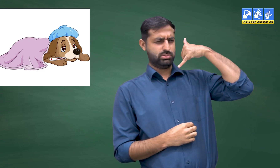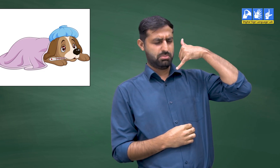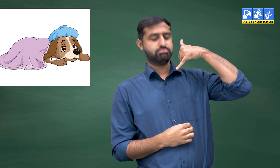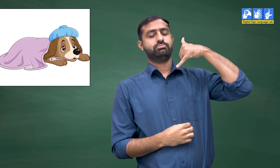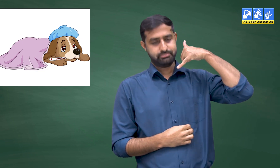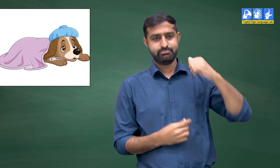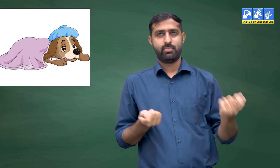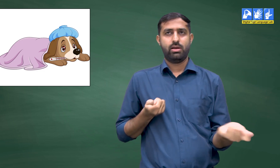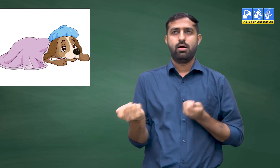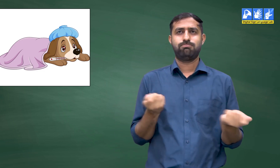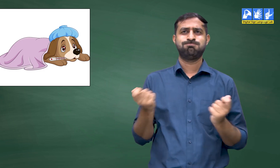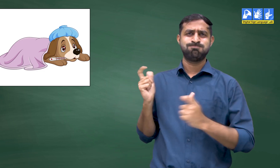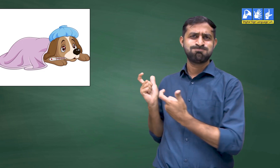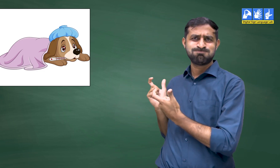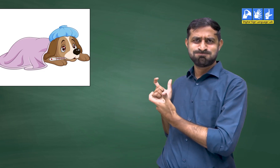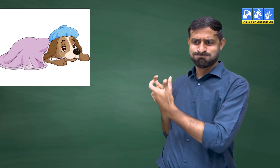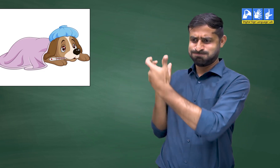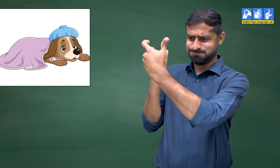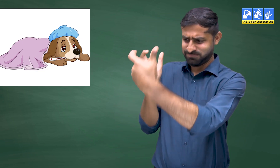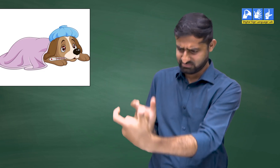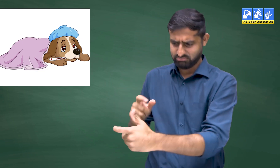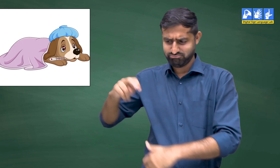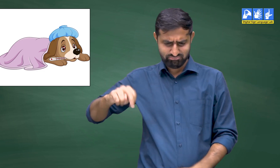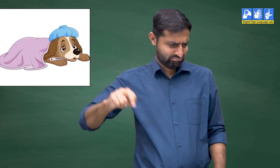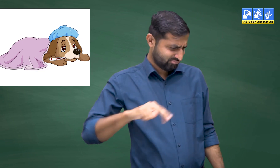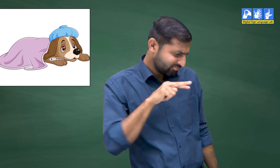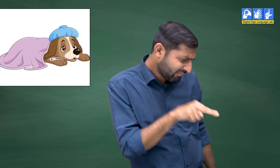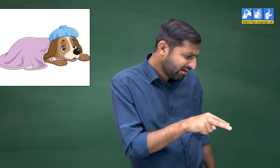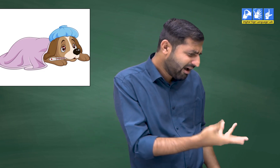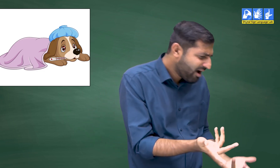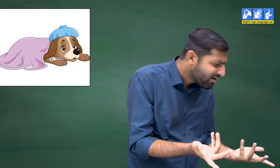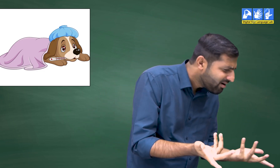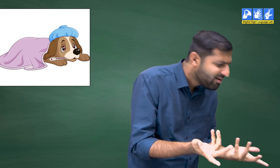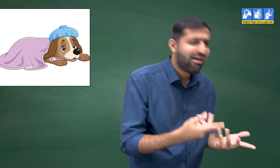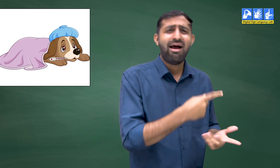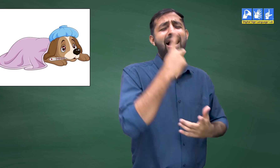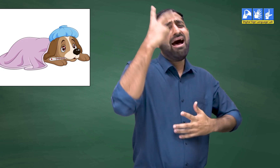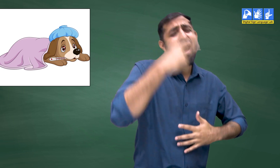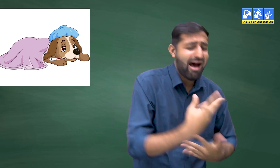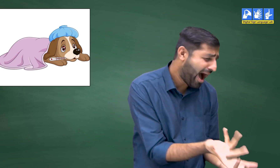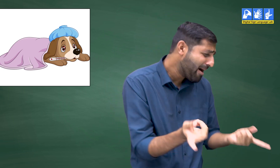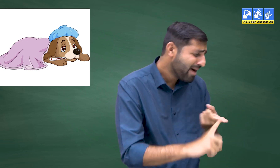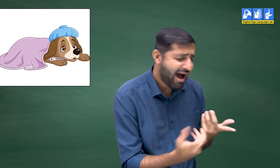After receiving the call, Dr. Herriot drove to Mrs.Pumphrey's place. He looked at Tricki and asked, "what happened? "